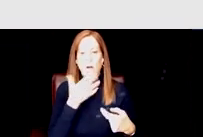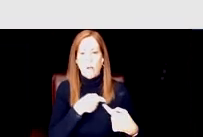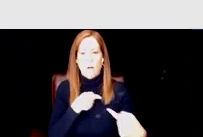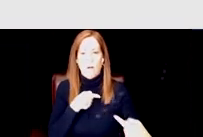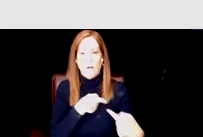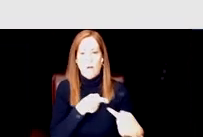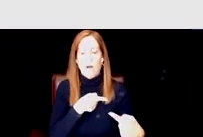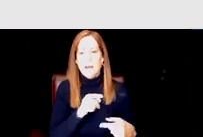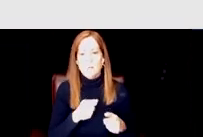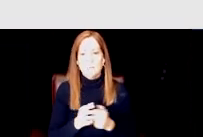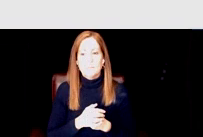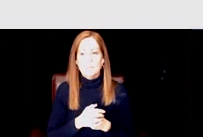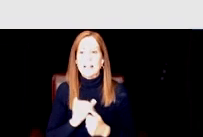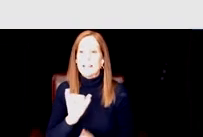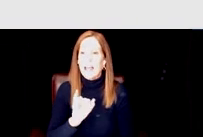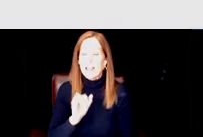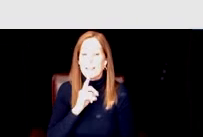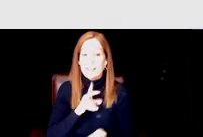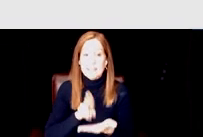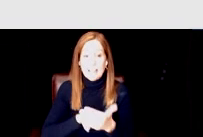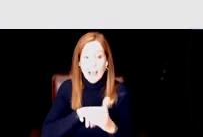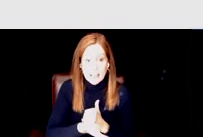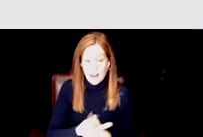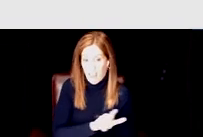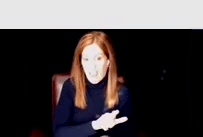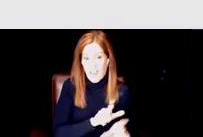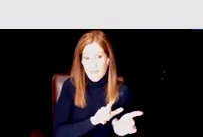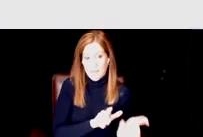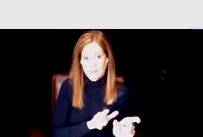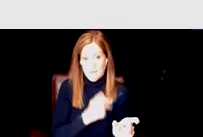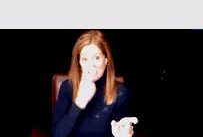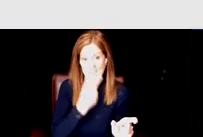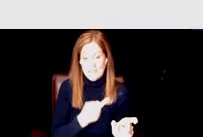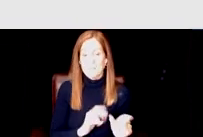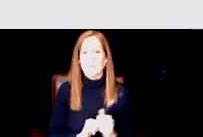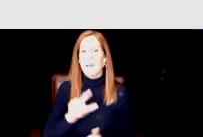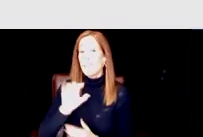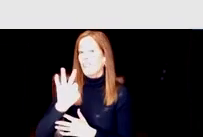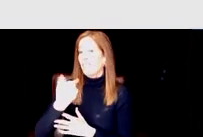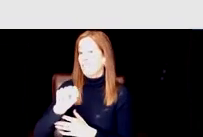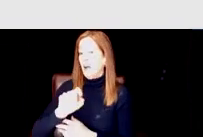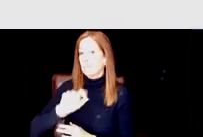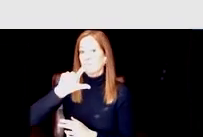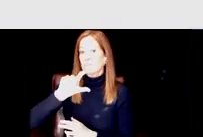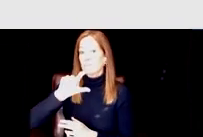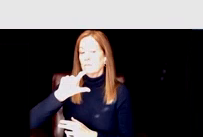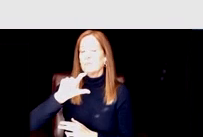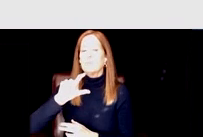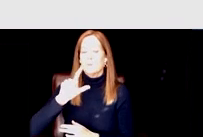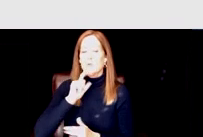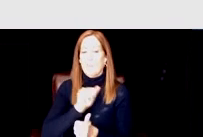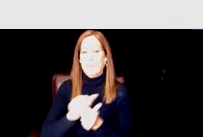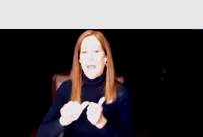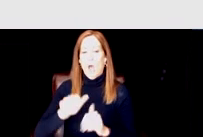such as the Sign In button on the left here, the font size was increased so that it would pass the lower ratio required